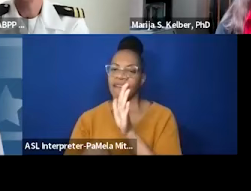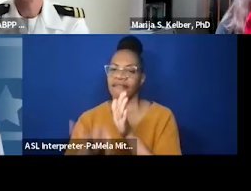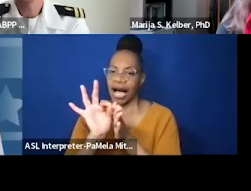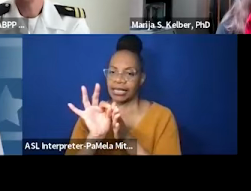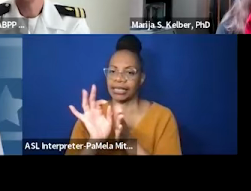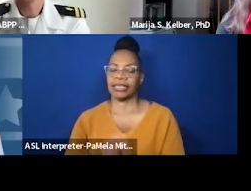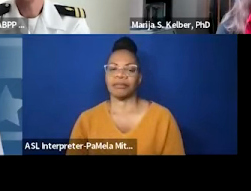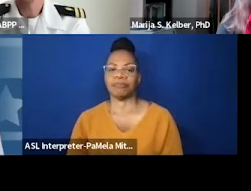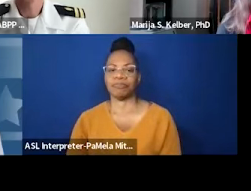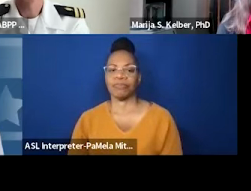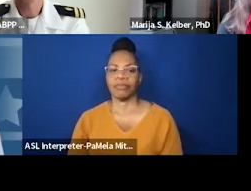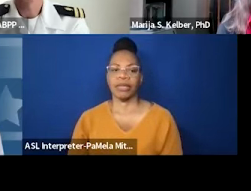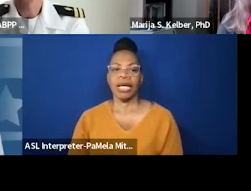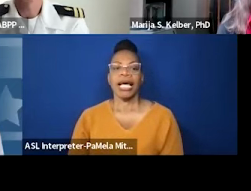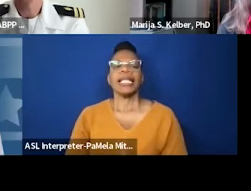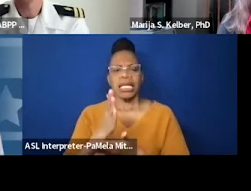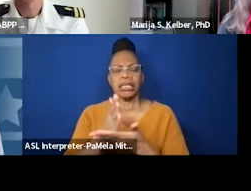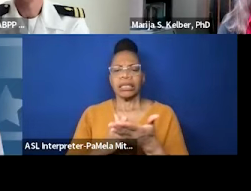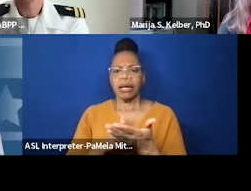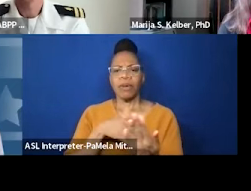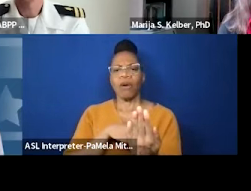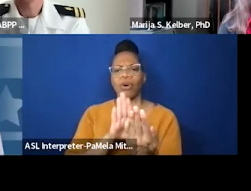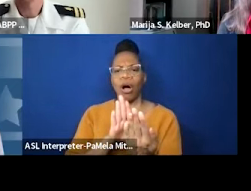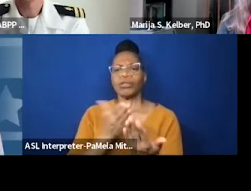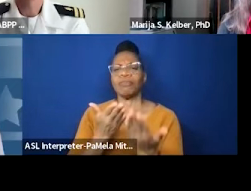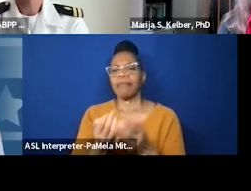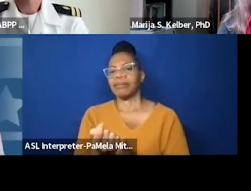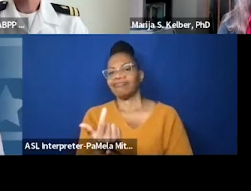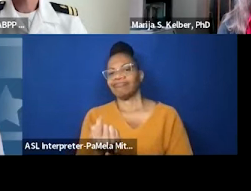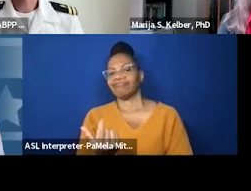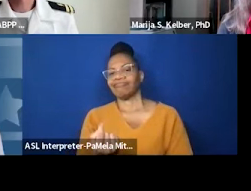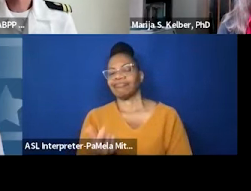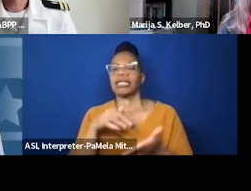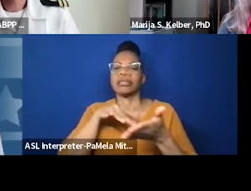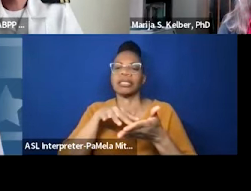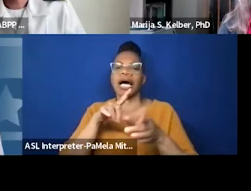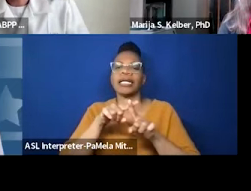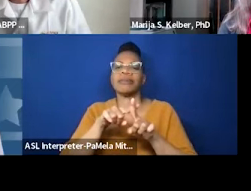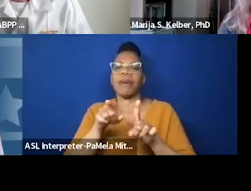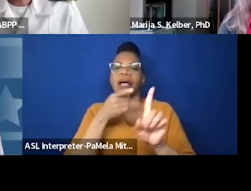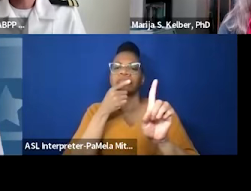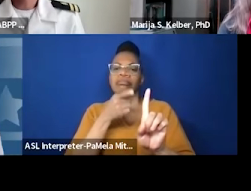There's some drawbacks to this approach. You may omit some studies, but typically they reach same conclusions